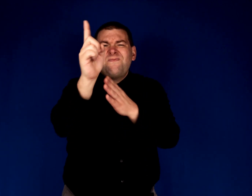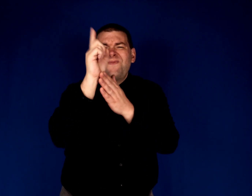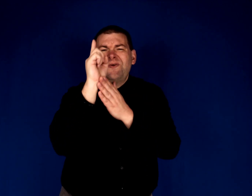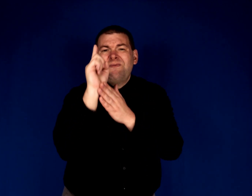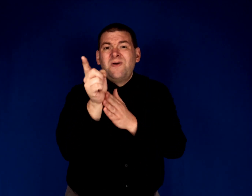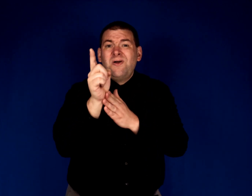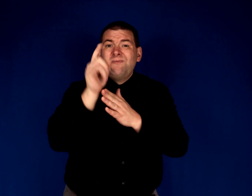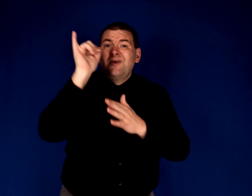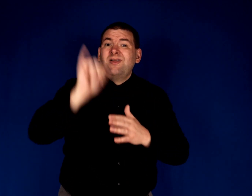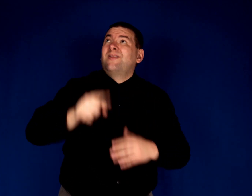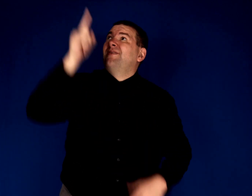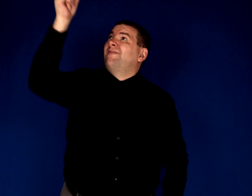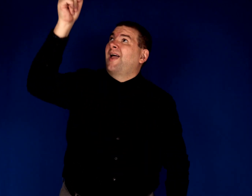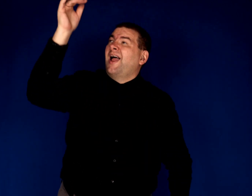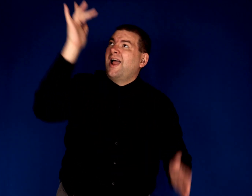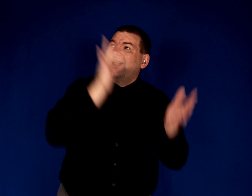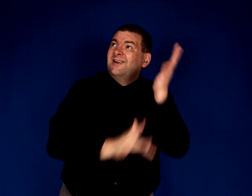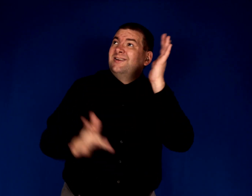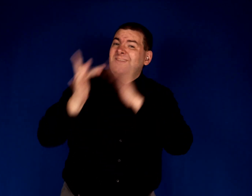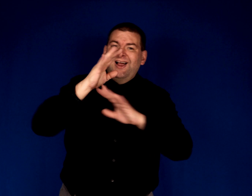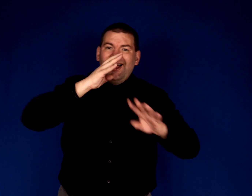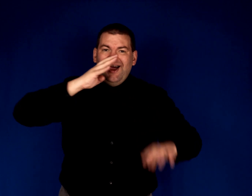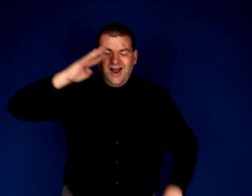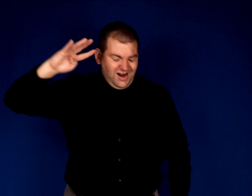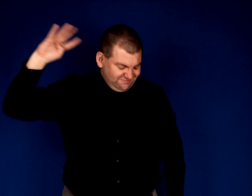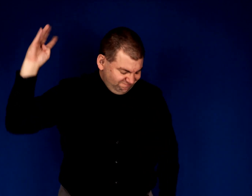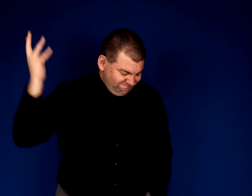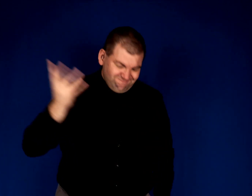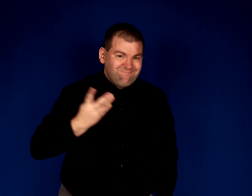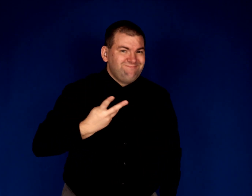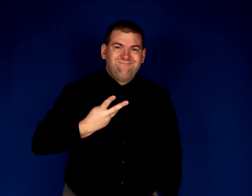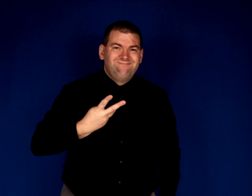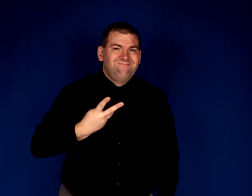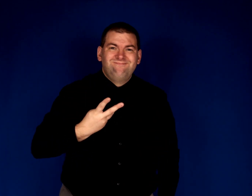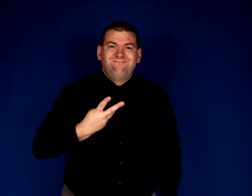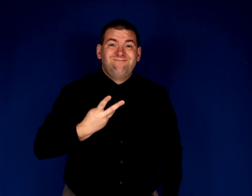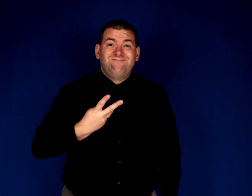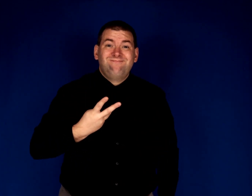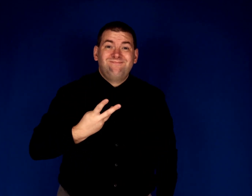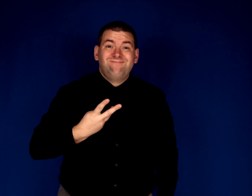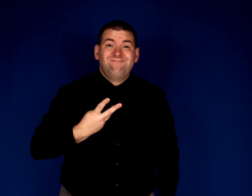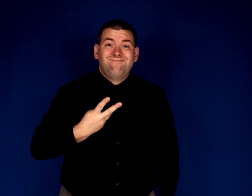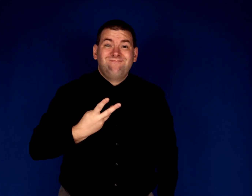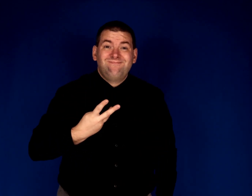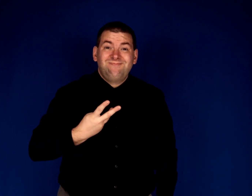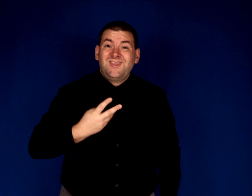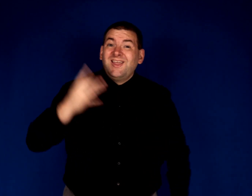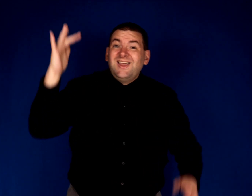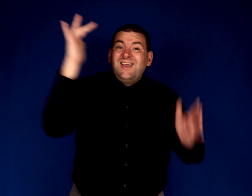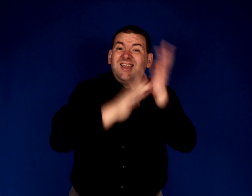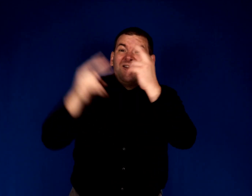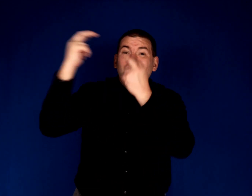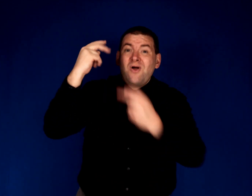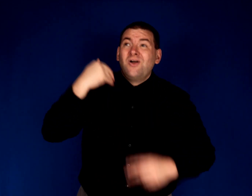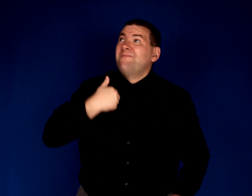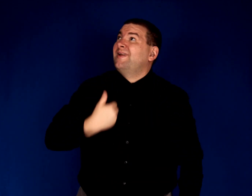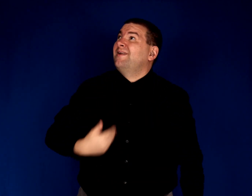one moment did He turn away from me He saw me